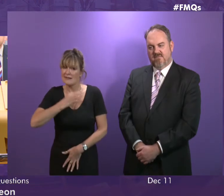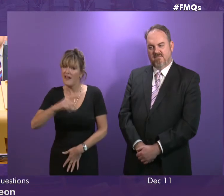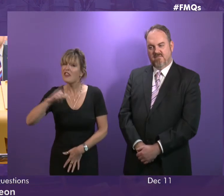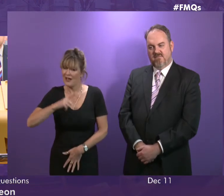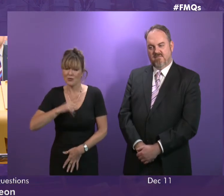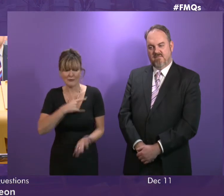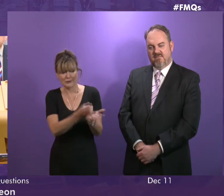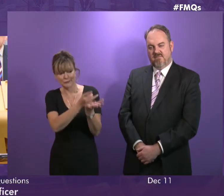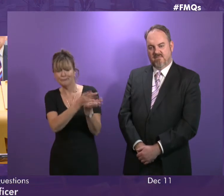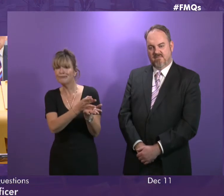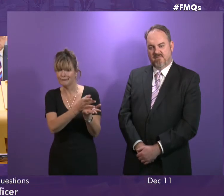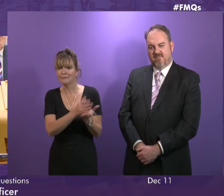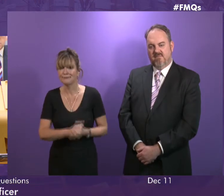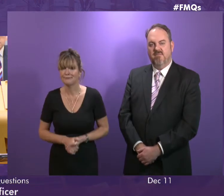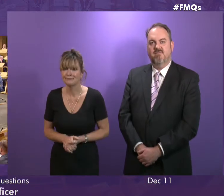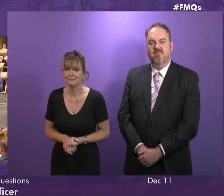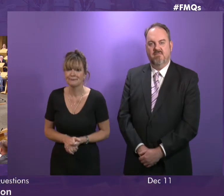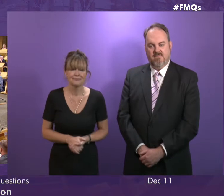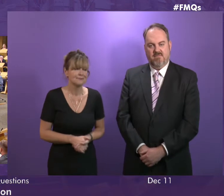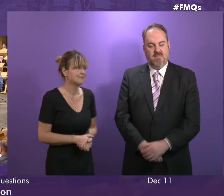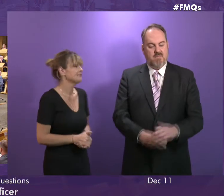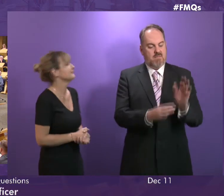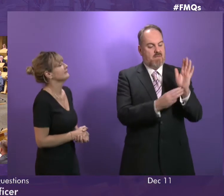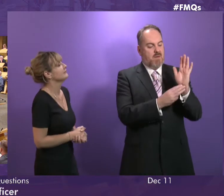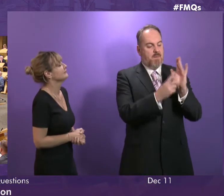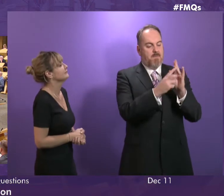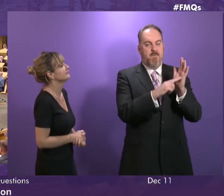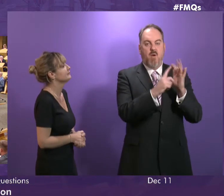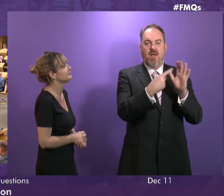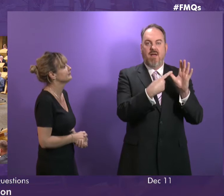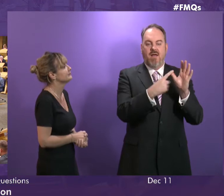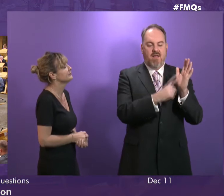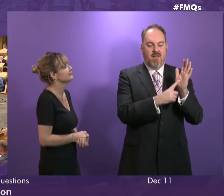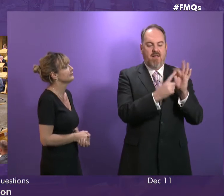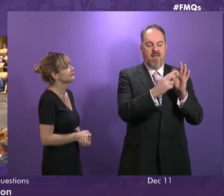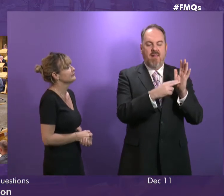rid of them.